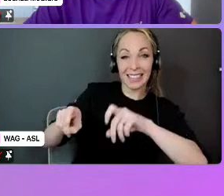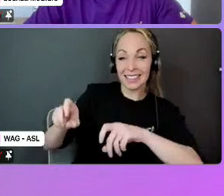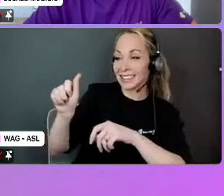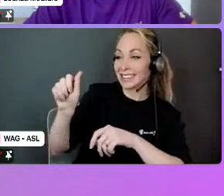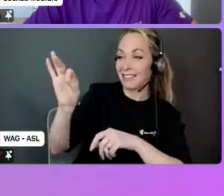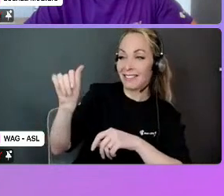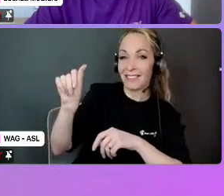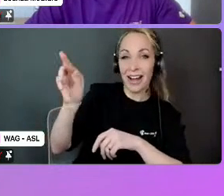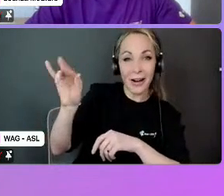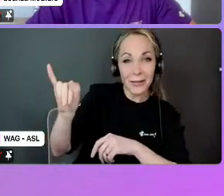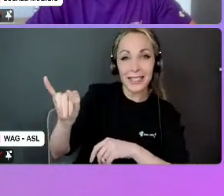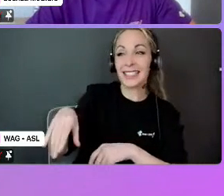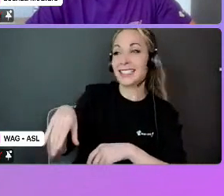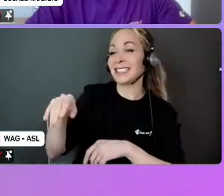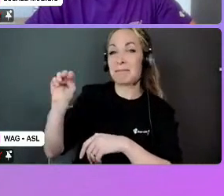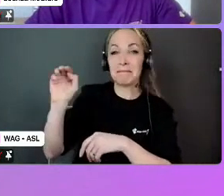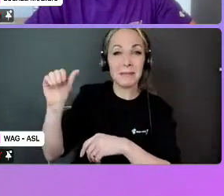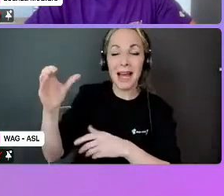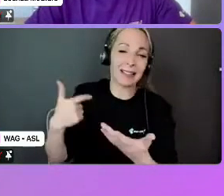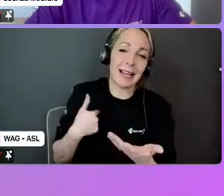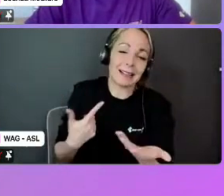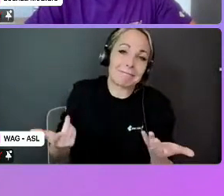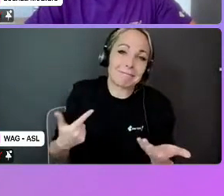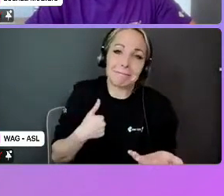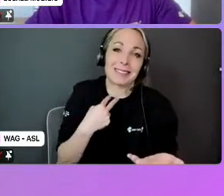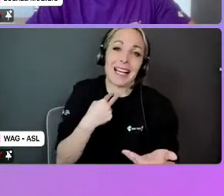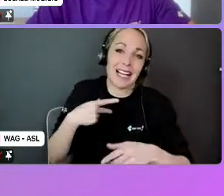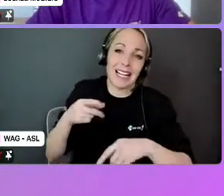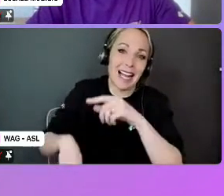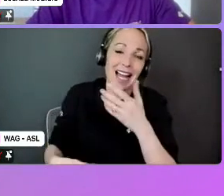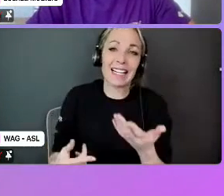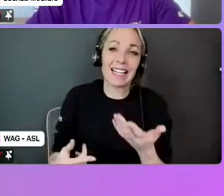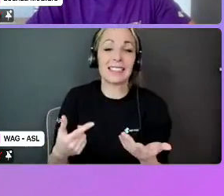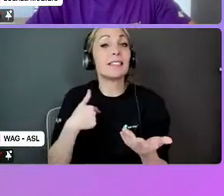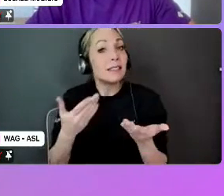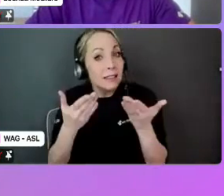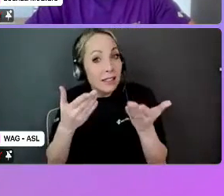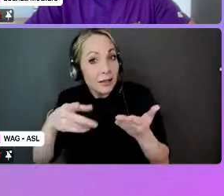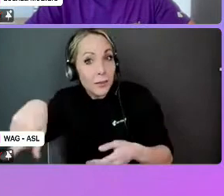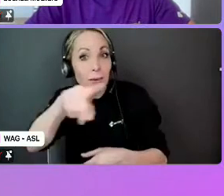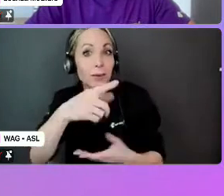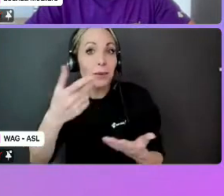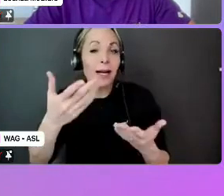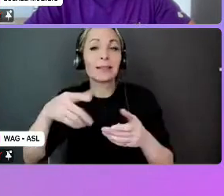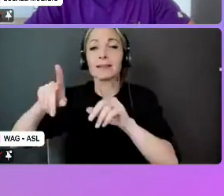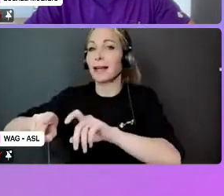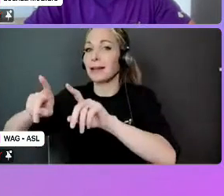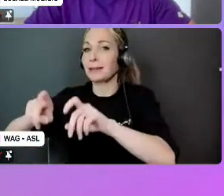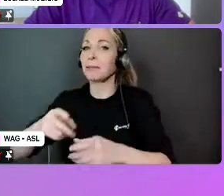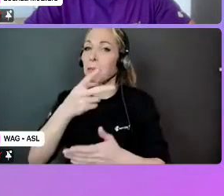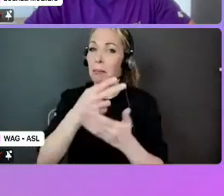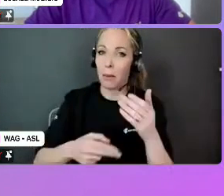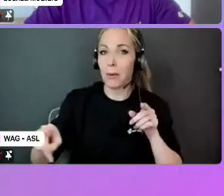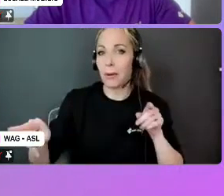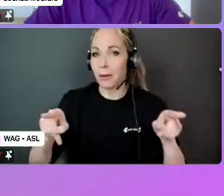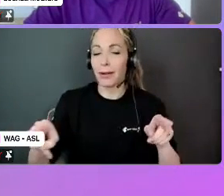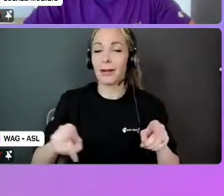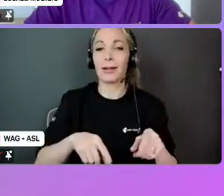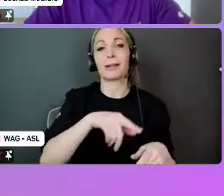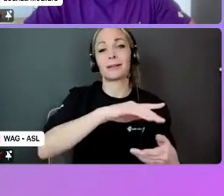I use a windows machine so I don't have access to test with safari and voice over on a Mac, but good certainly do that. I would encourage you